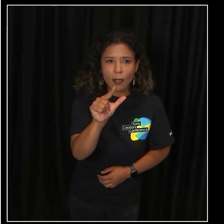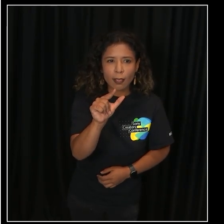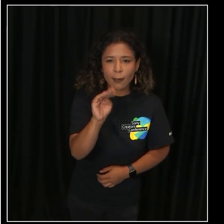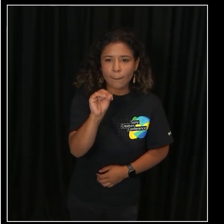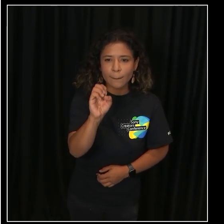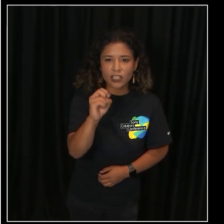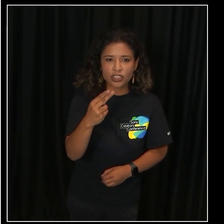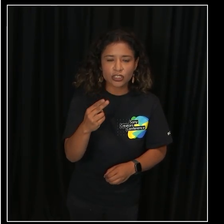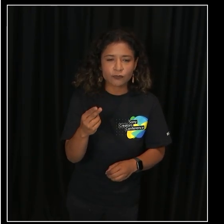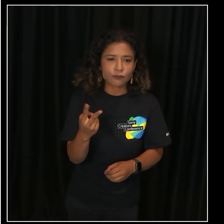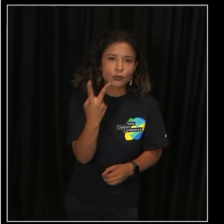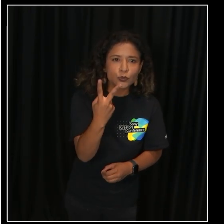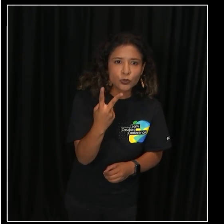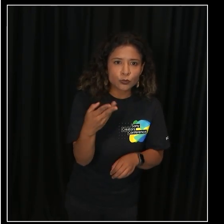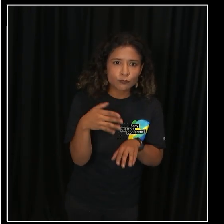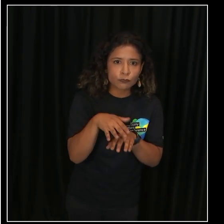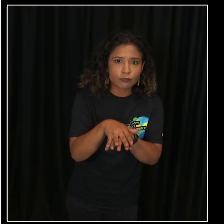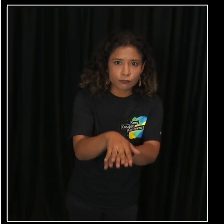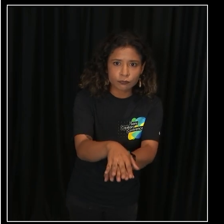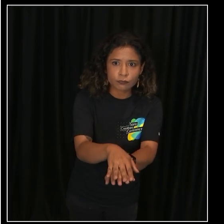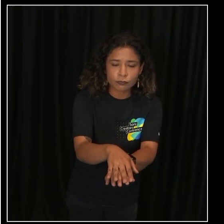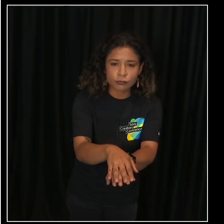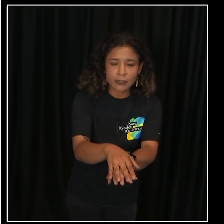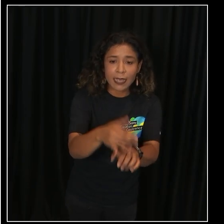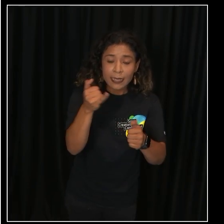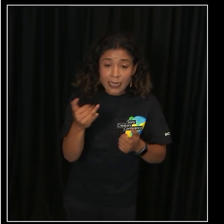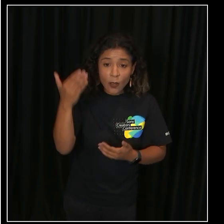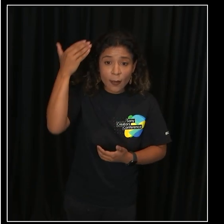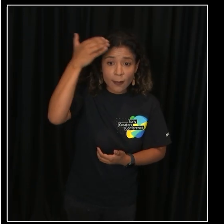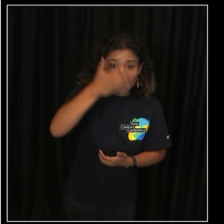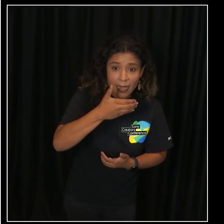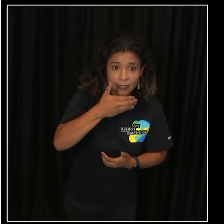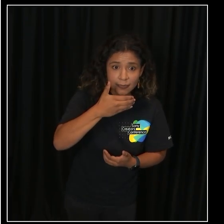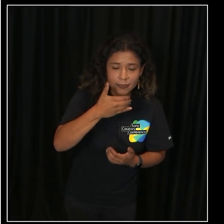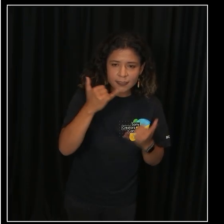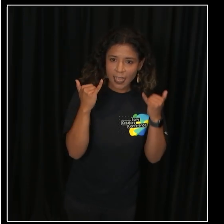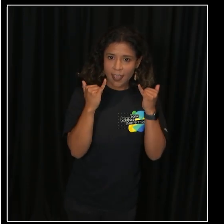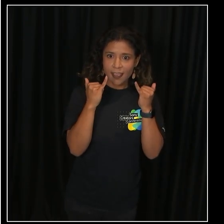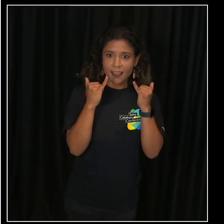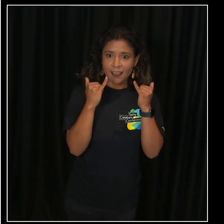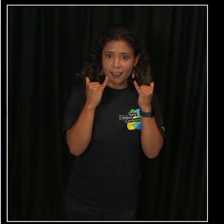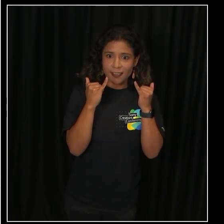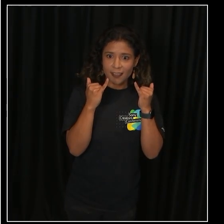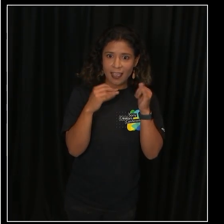and our red positive zone here and now the masks are actually staying outside of the head space here.